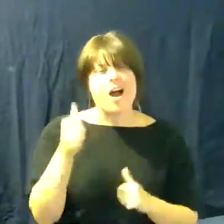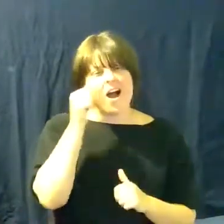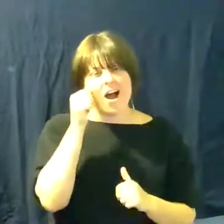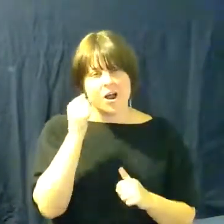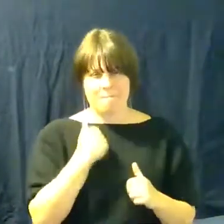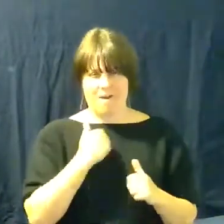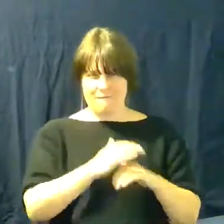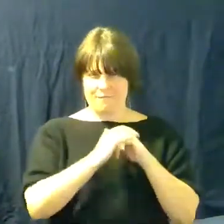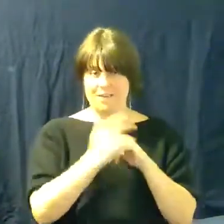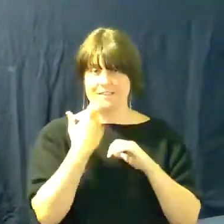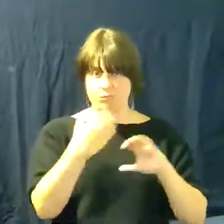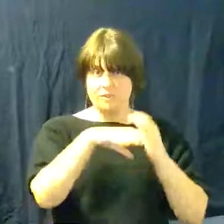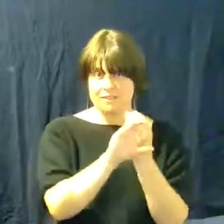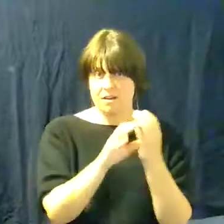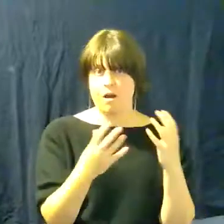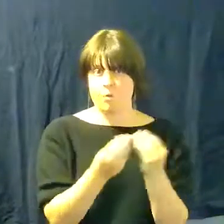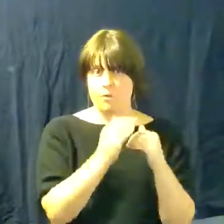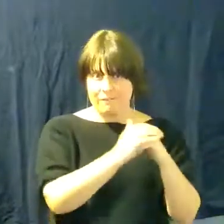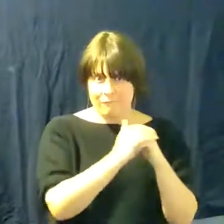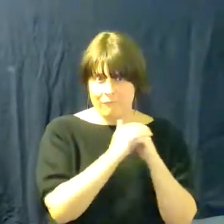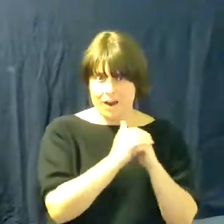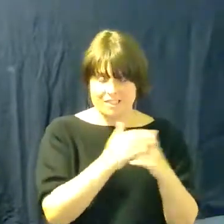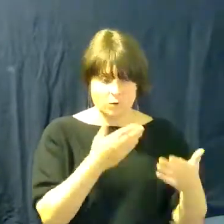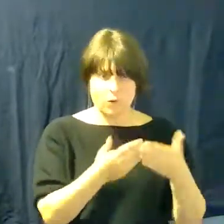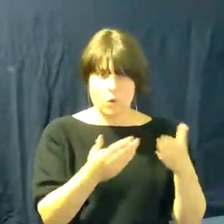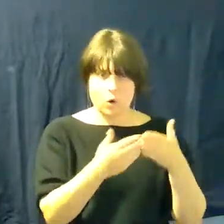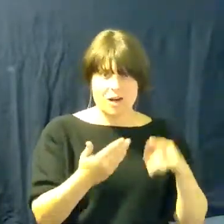That's not a bad idea, Heather, and